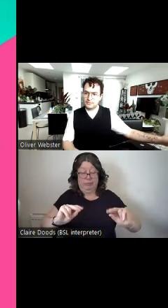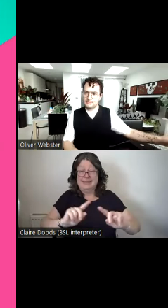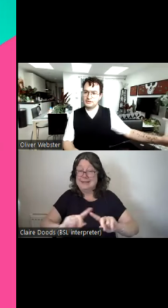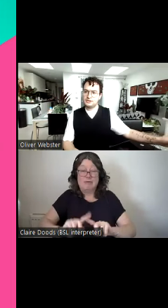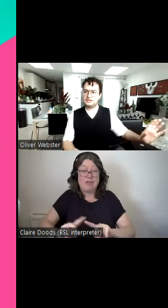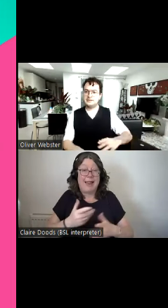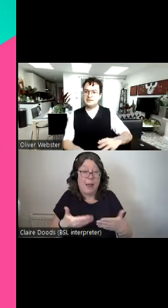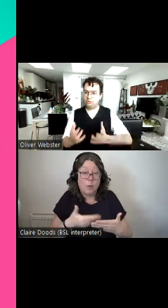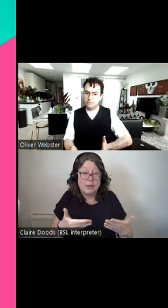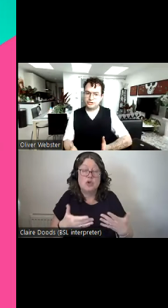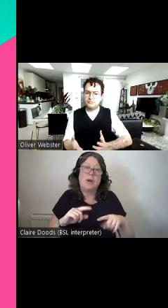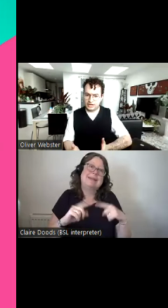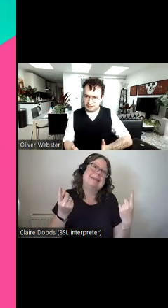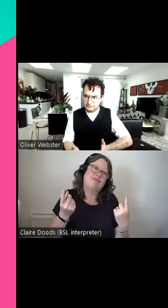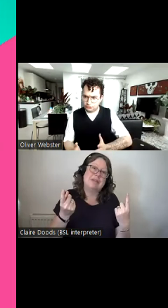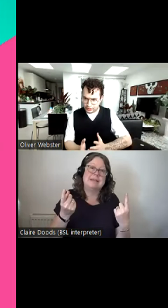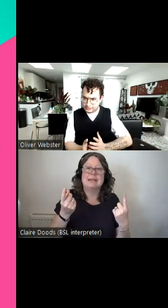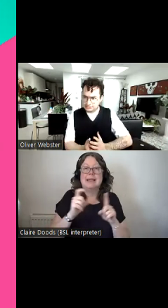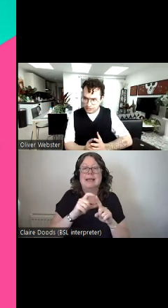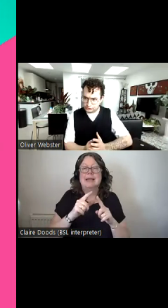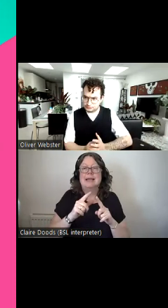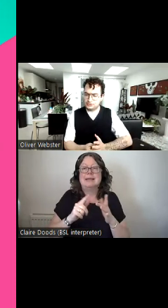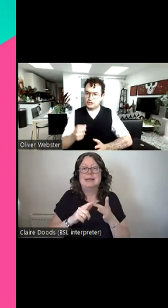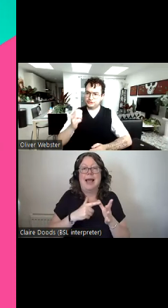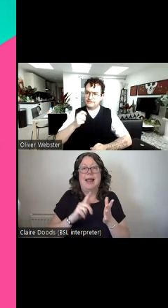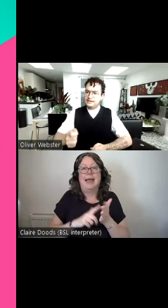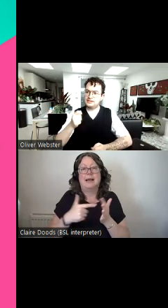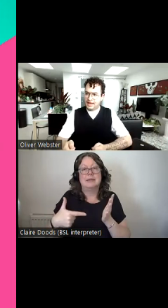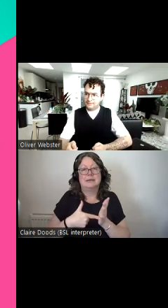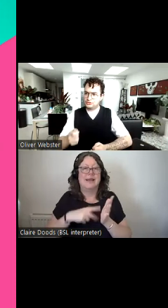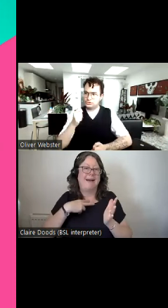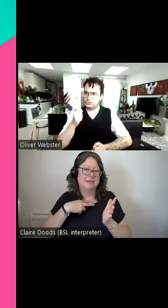Remember the primary objective of creating subtitles. You're filling in the gaps to ensure that